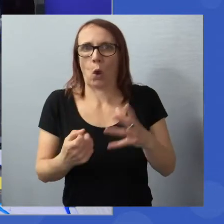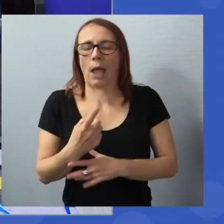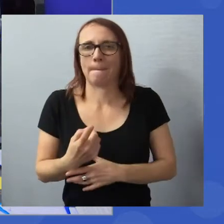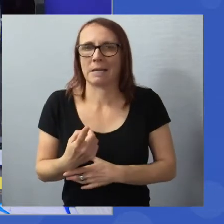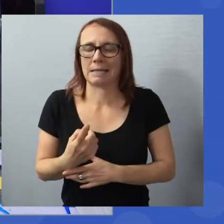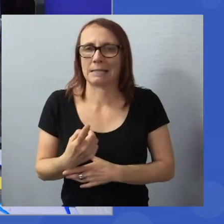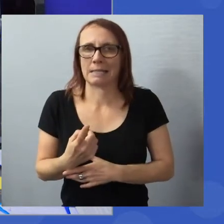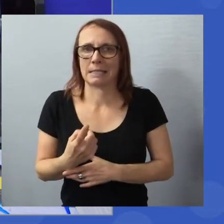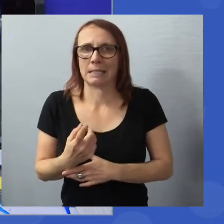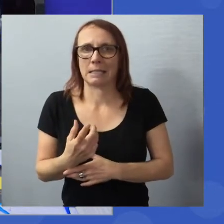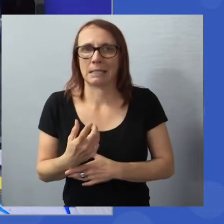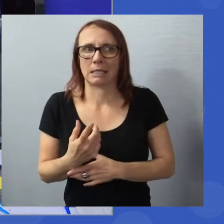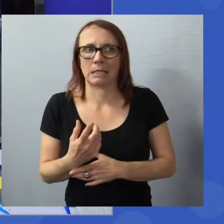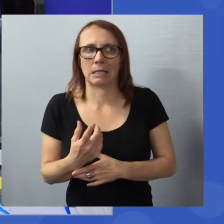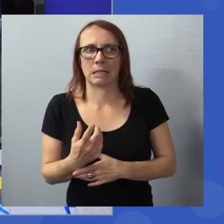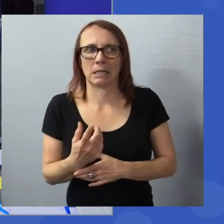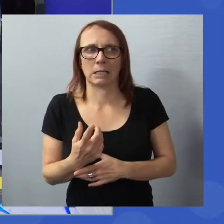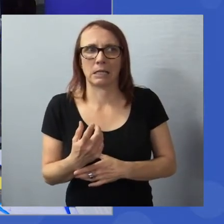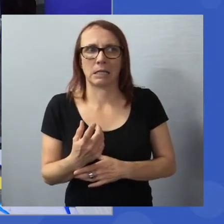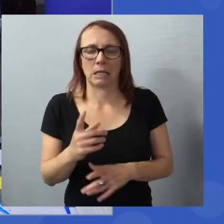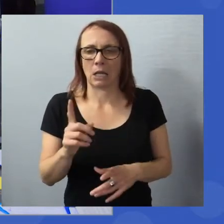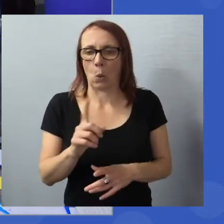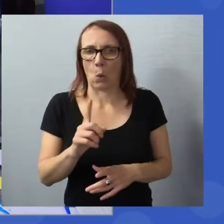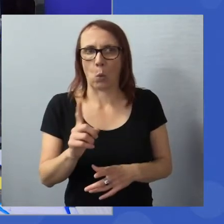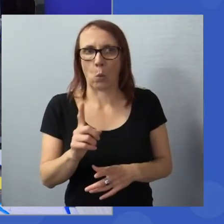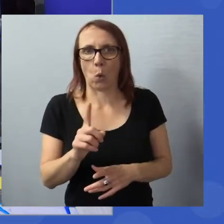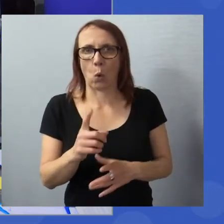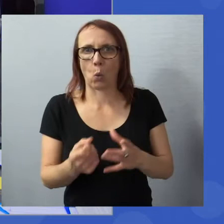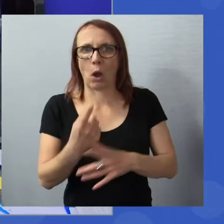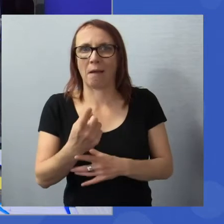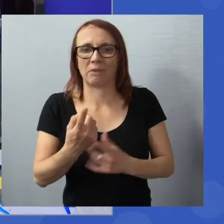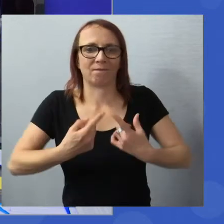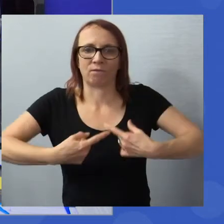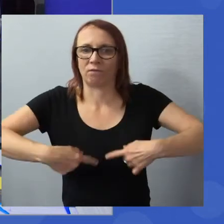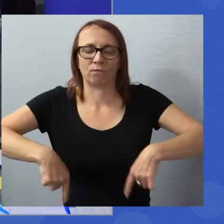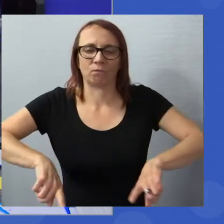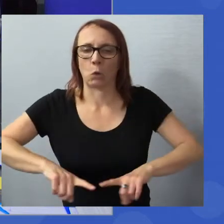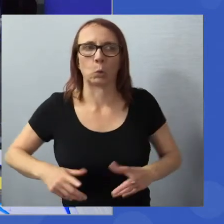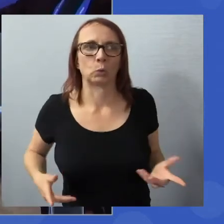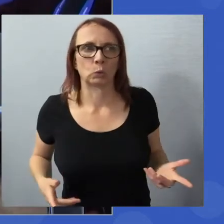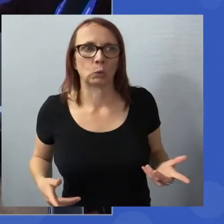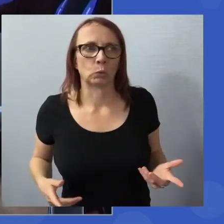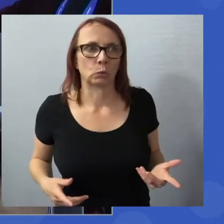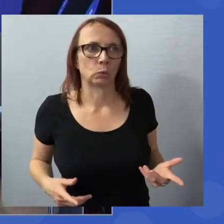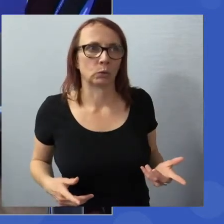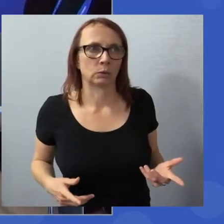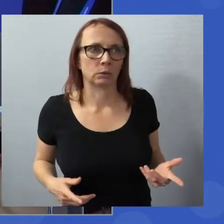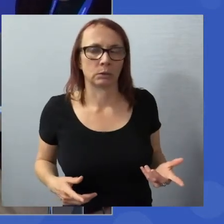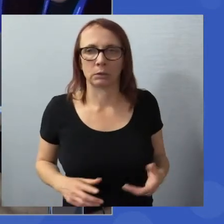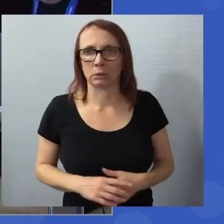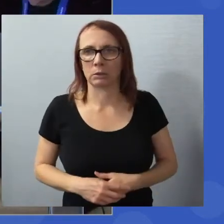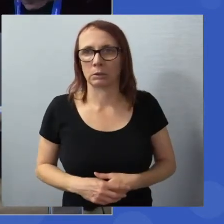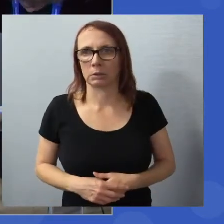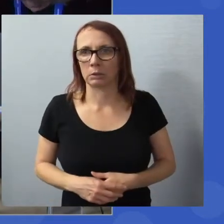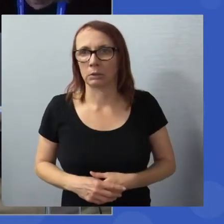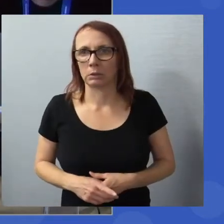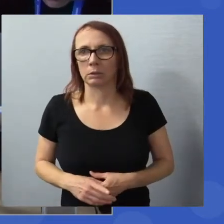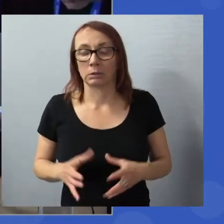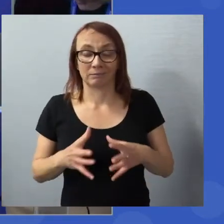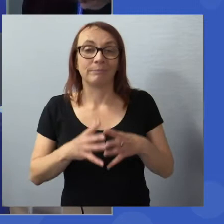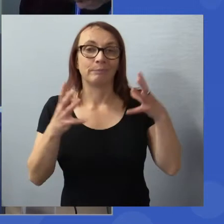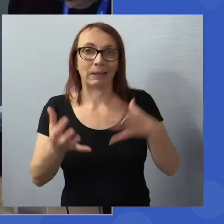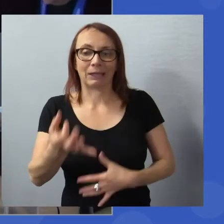question and the poor may become of us all this is a big question to answer and